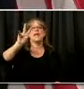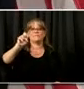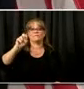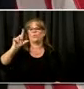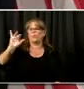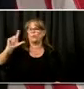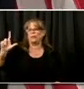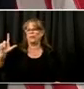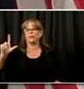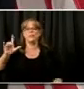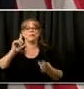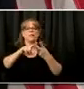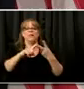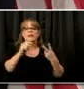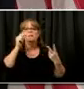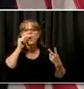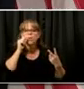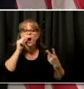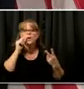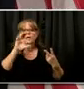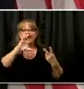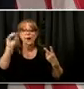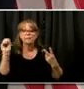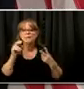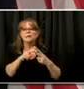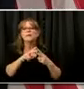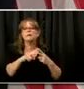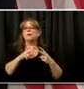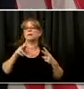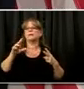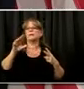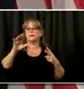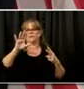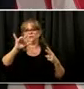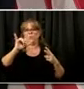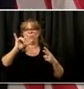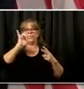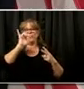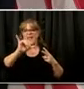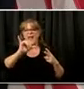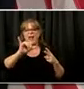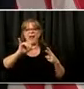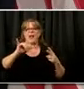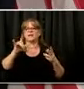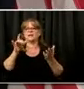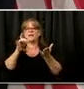turned the national coin shortage which has been a challenge for cash only businesses into a donation